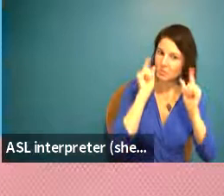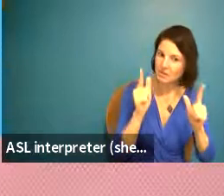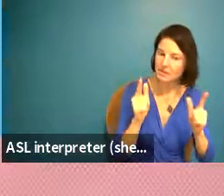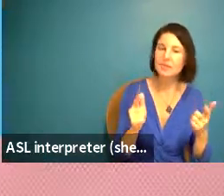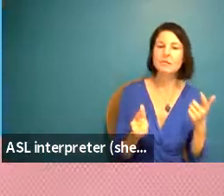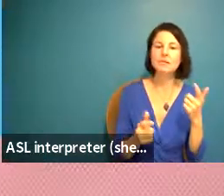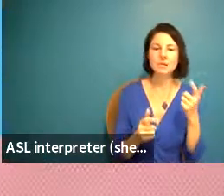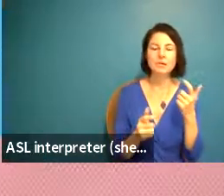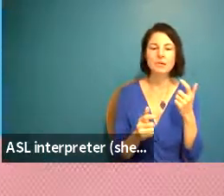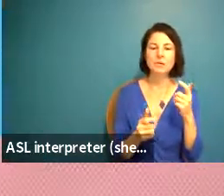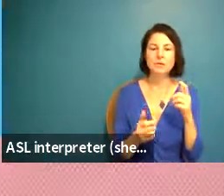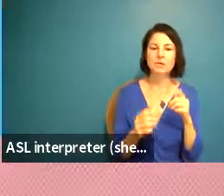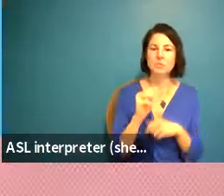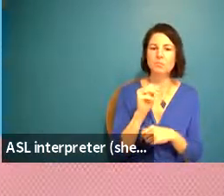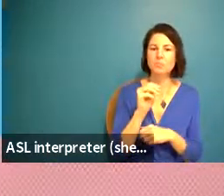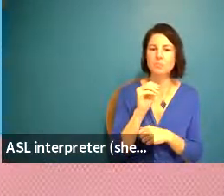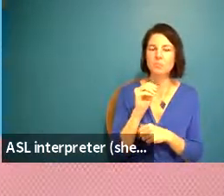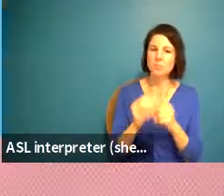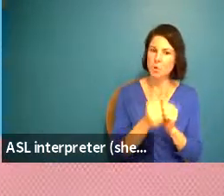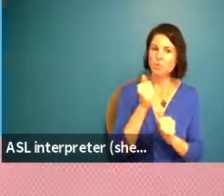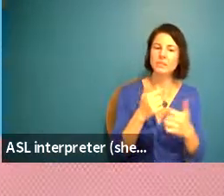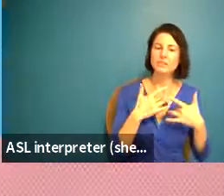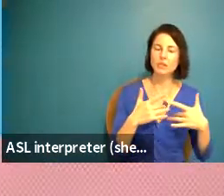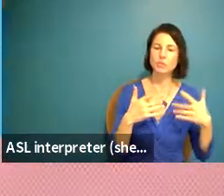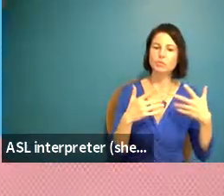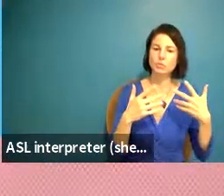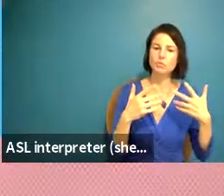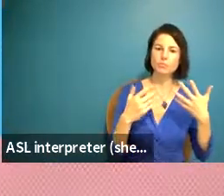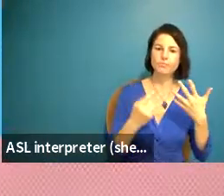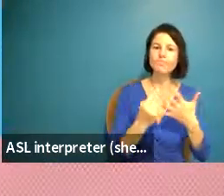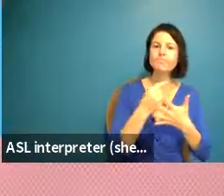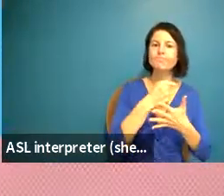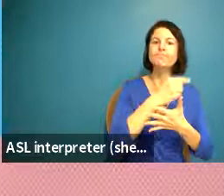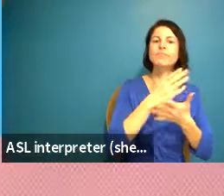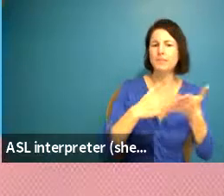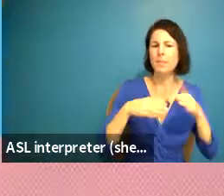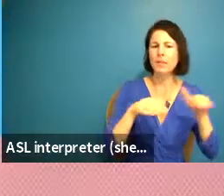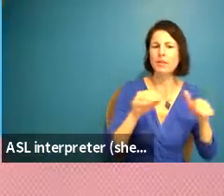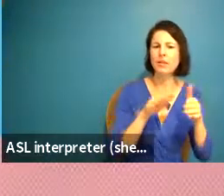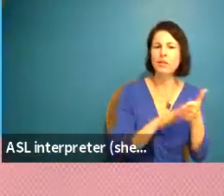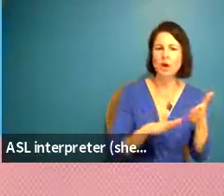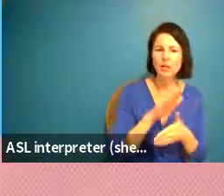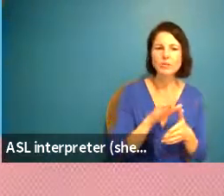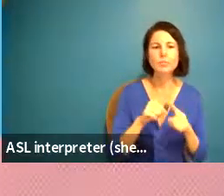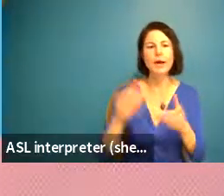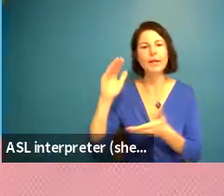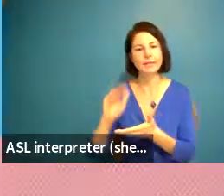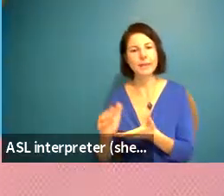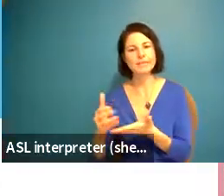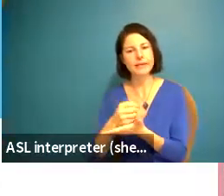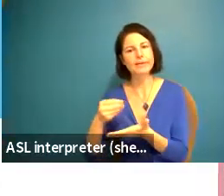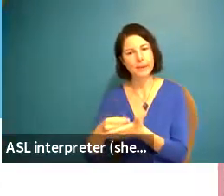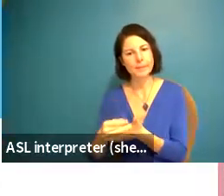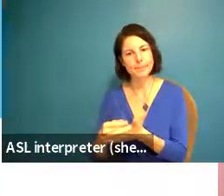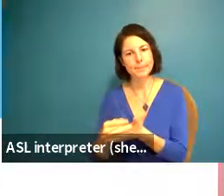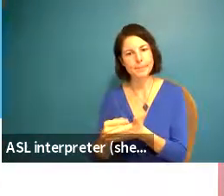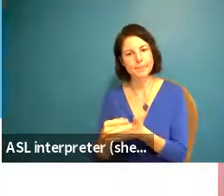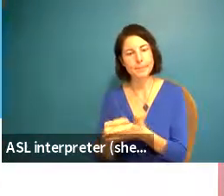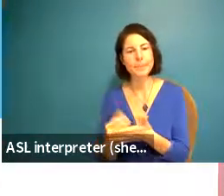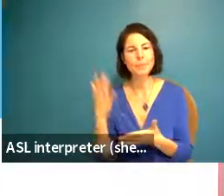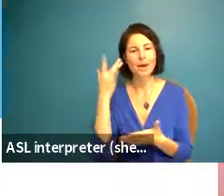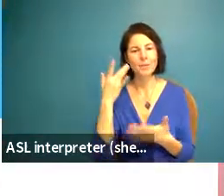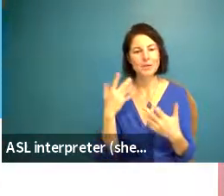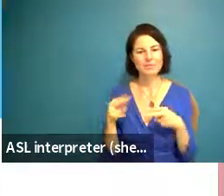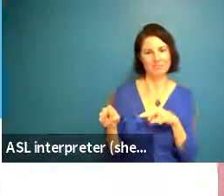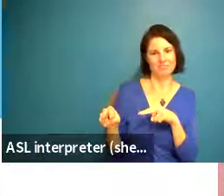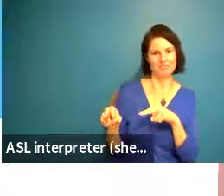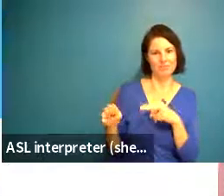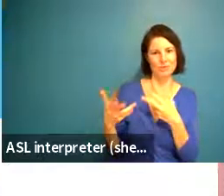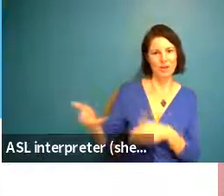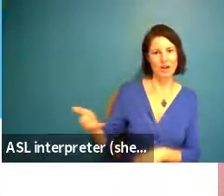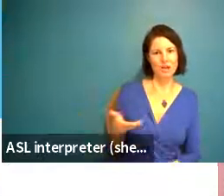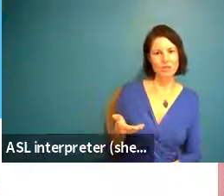some level of college and yet less income. And this was partly because of being denied employment opportunities or being fired for